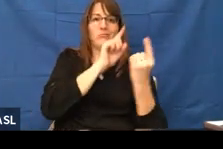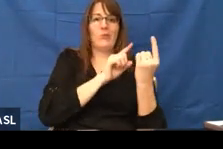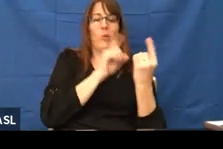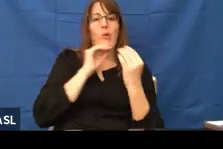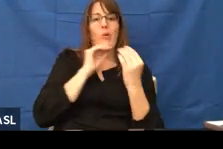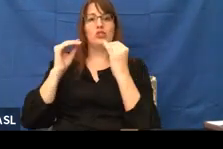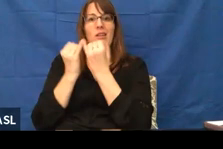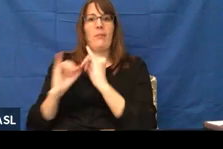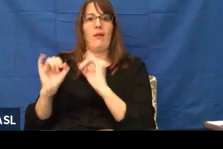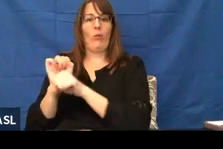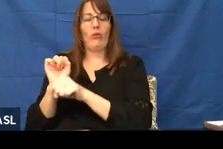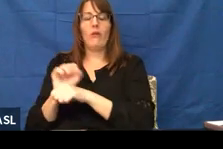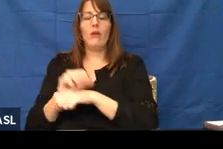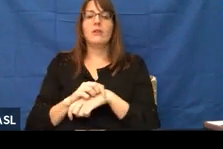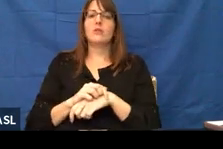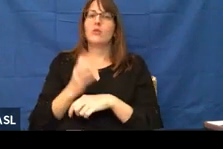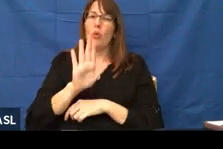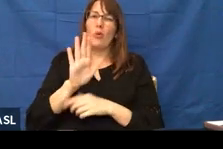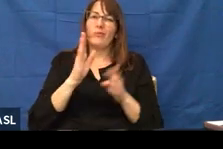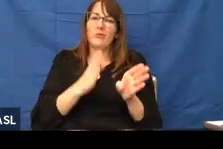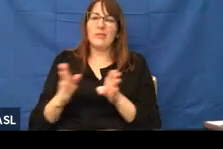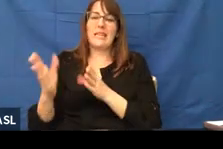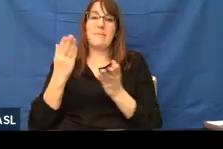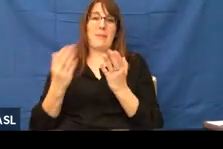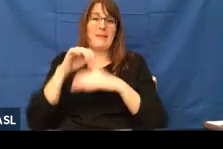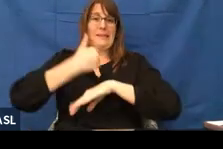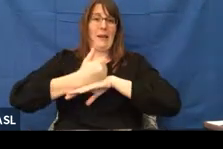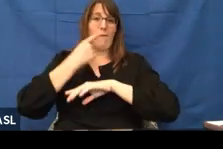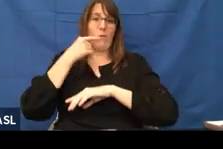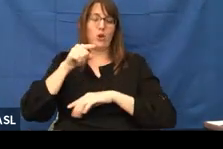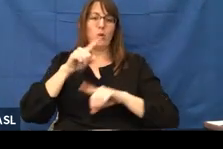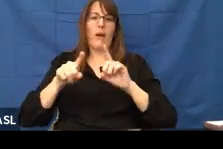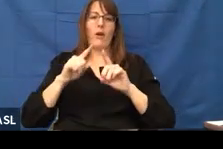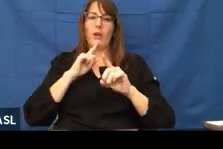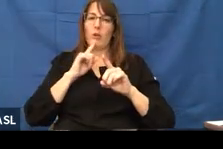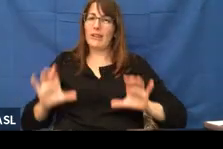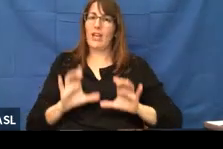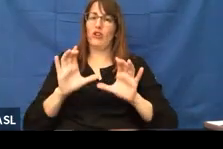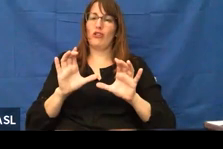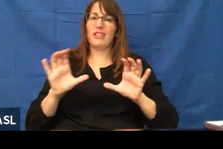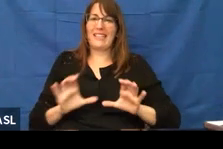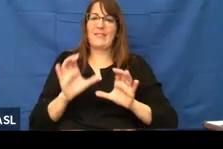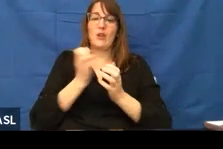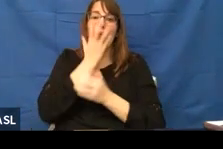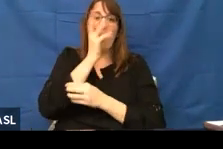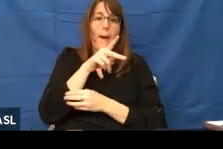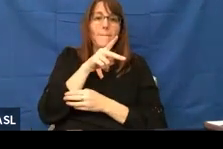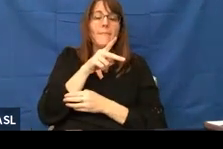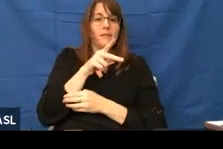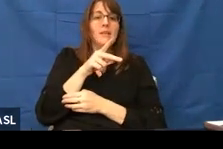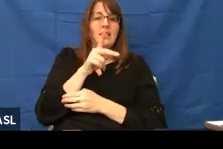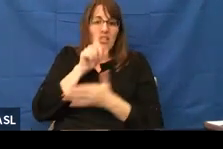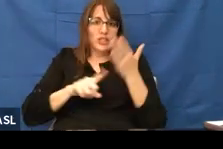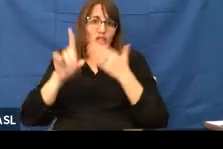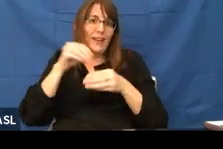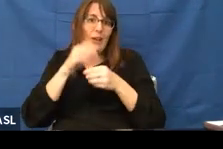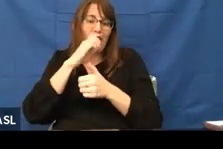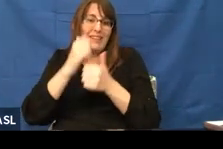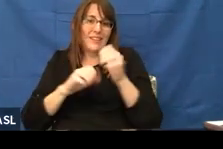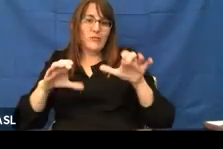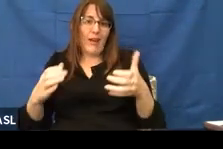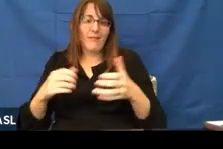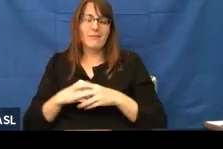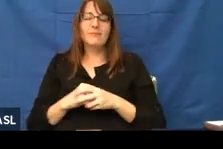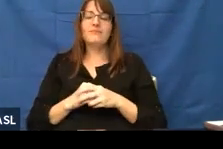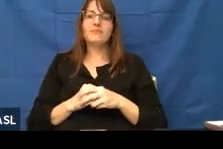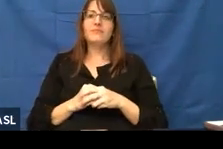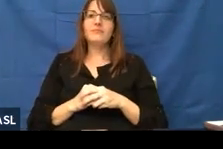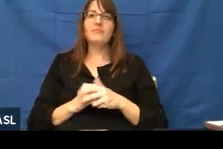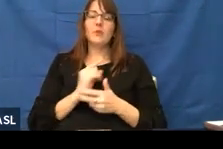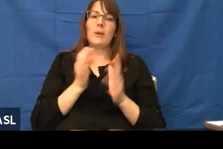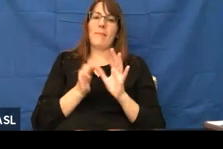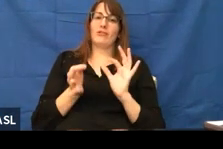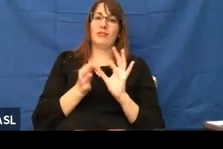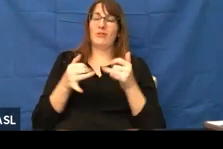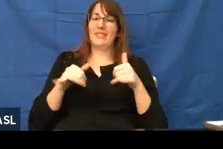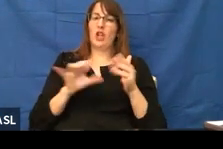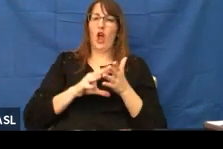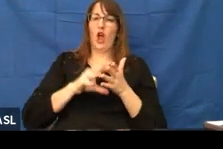Allison Frenzel : And we encourage checking activities and warm ups at the beginning of every class, I think, you know, like we mentioned early on, there's this learning curve for students and and